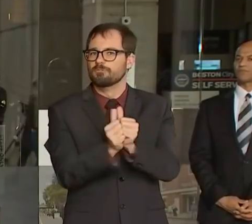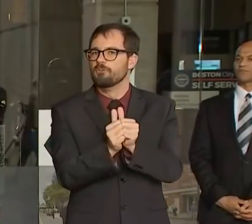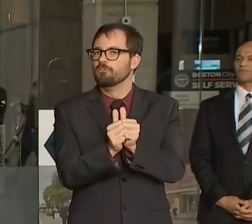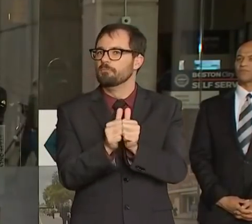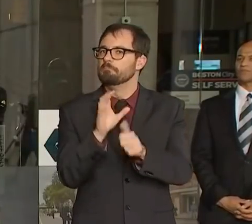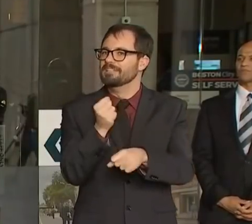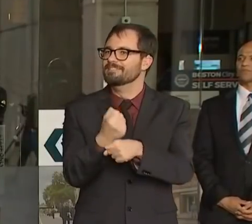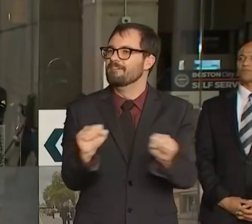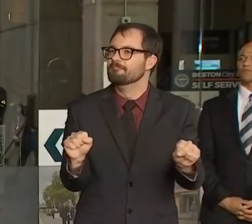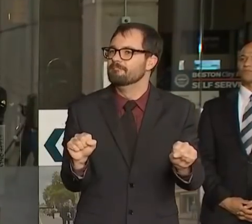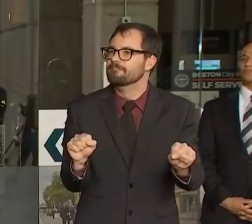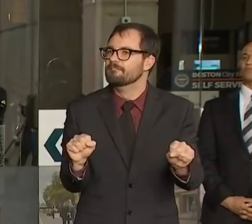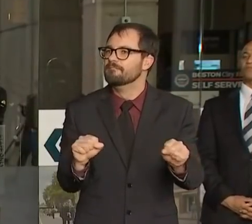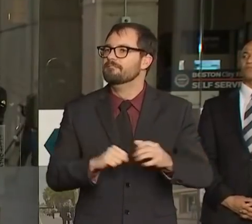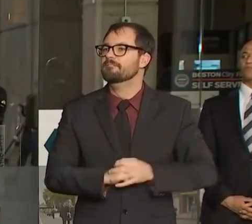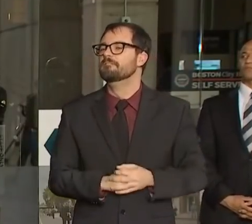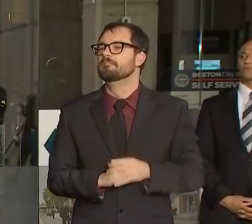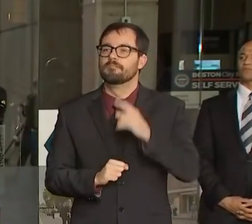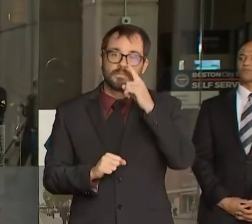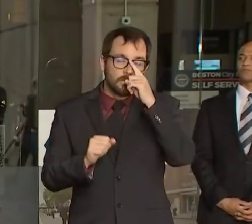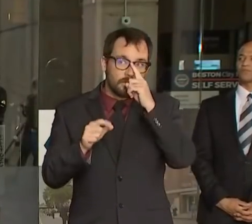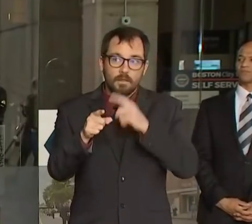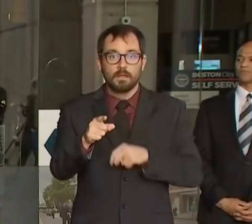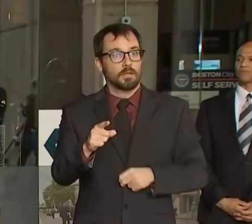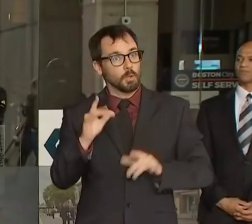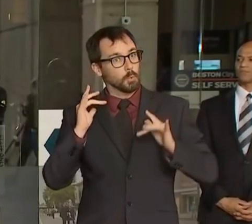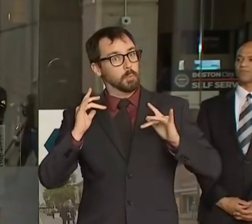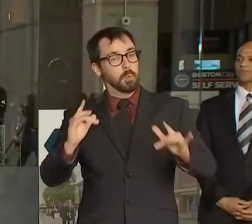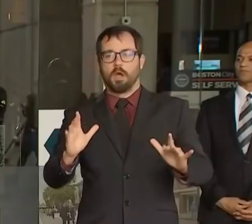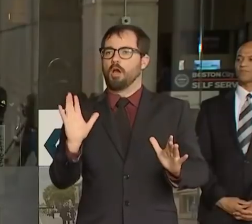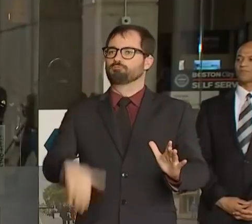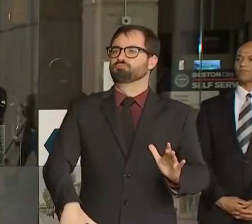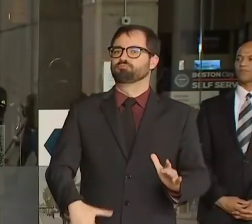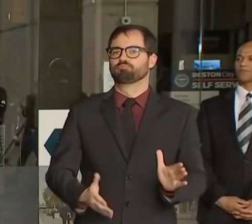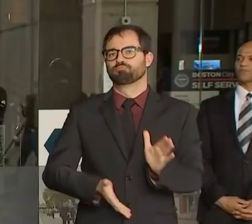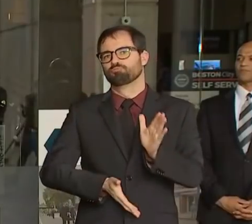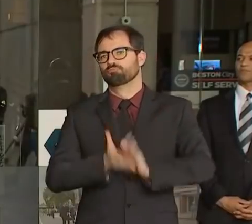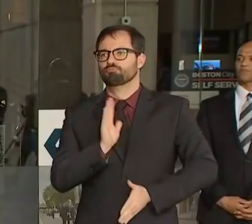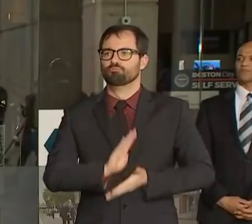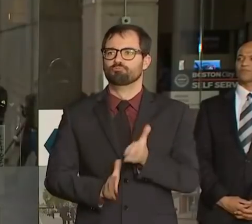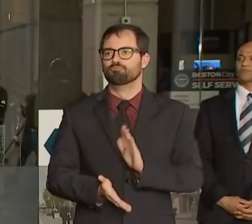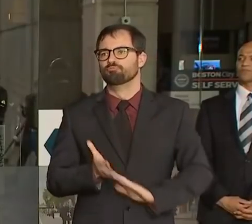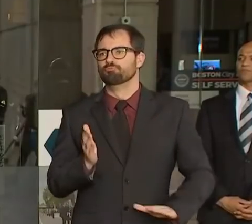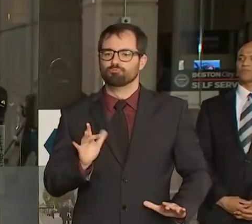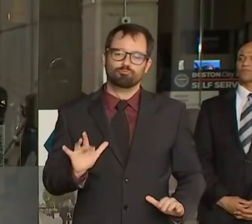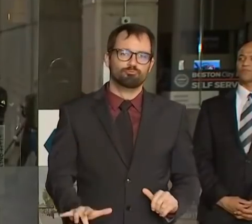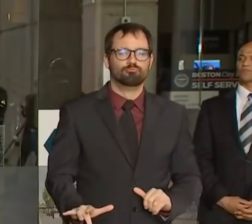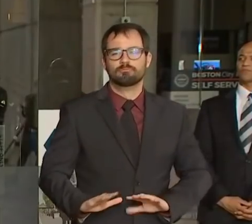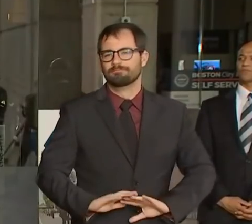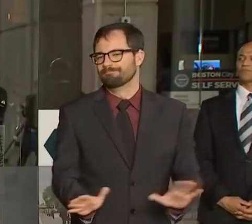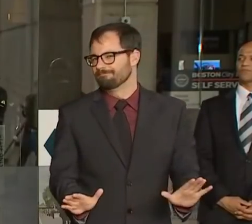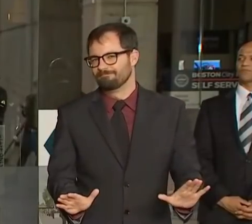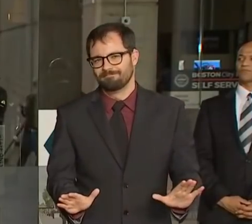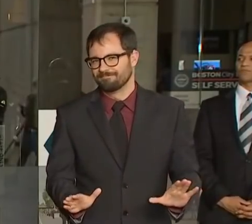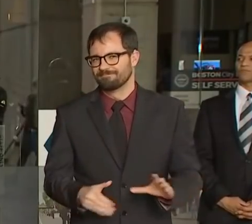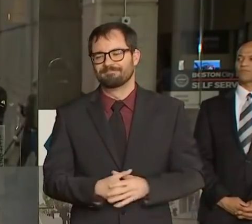IN THE CITY OF BOSTON. WE NEED YOU TO WORK TOGETHER. BECAUSE YOU DO NOT SEE PEOPLE OUT IN THE STREET, DOES NOT